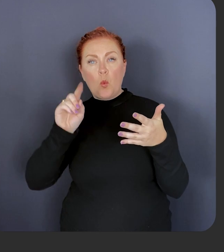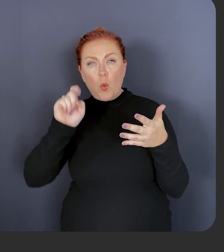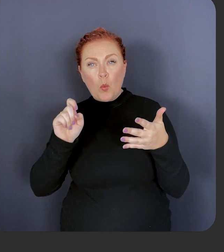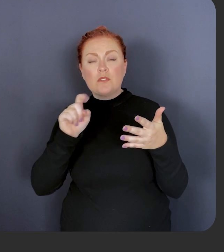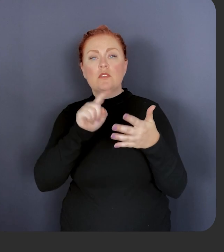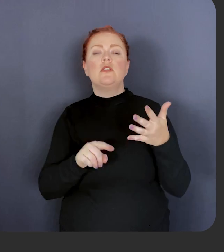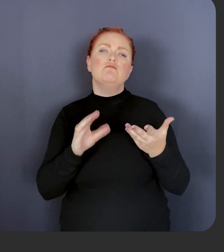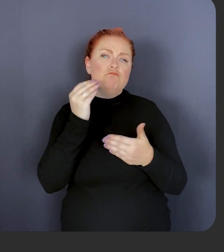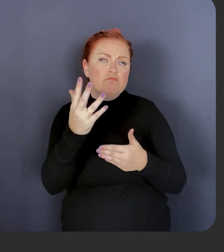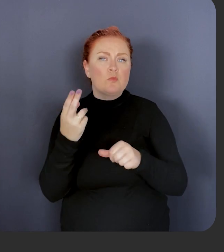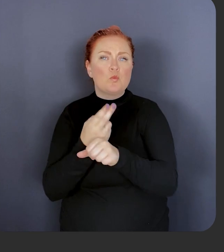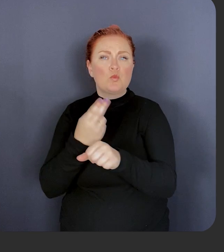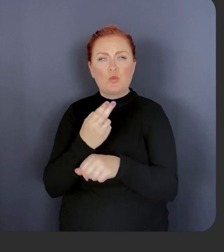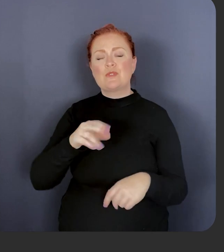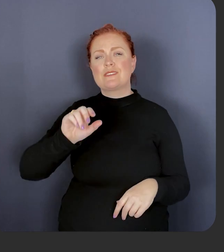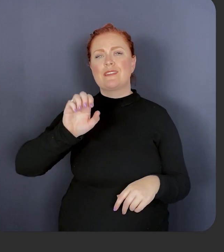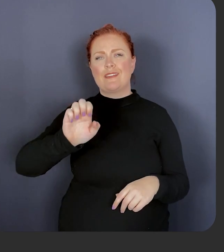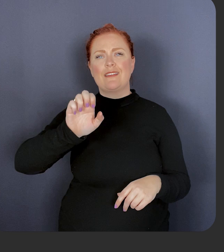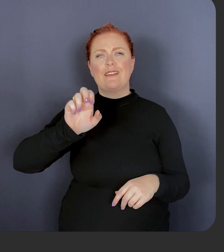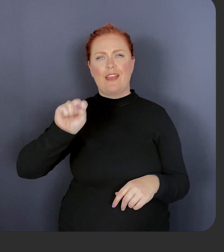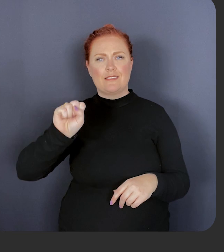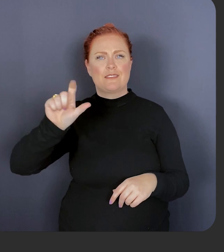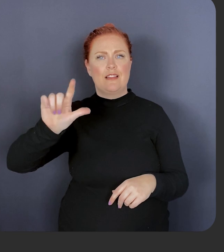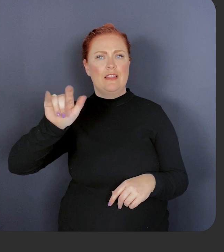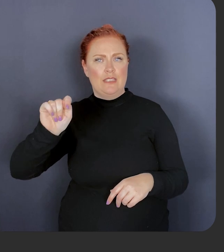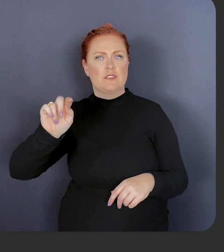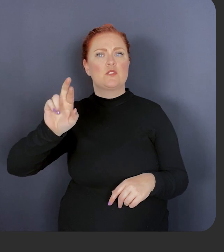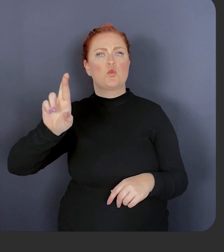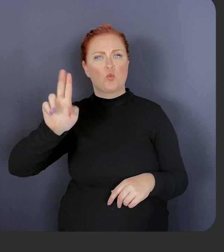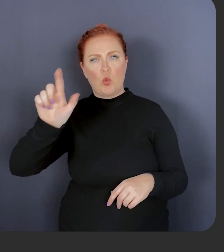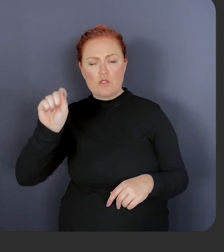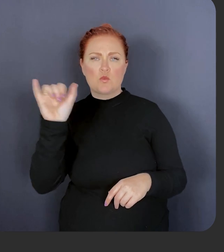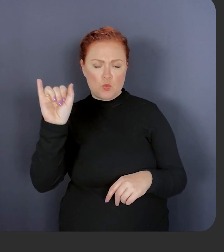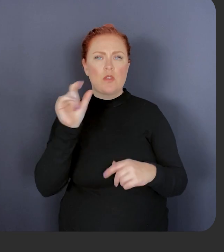you can also use Angular's eslint rules to link your code for common accessibility issues